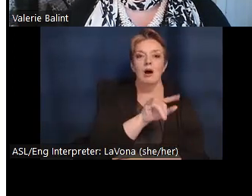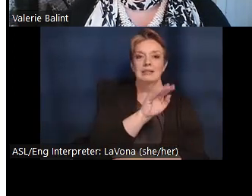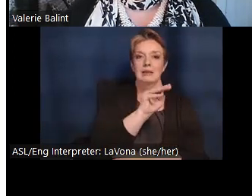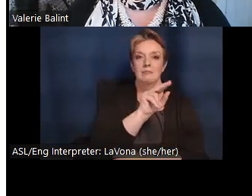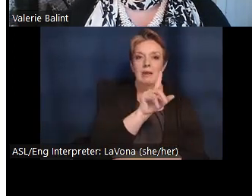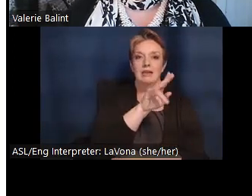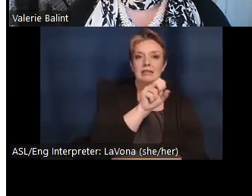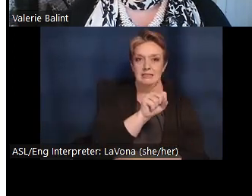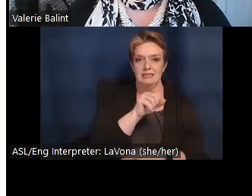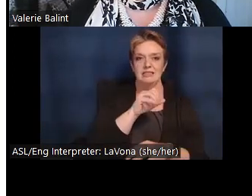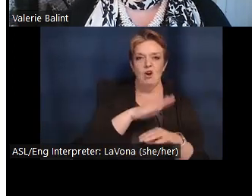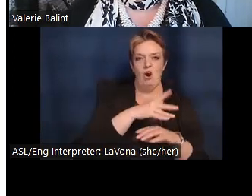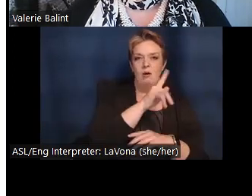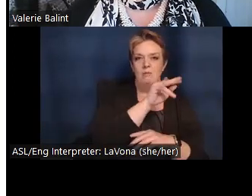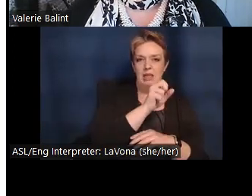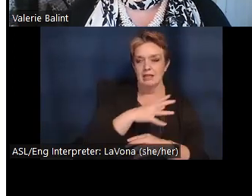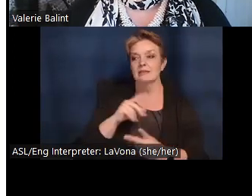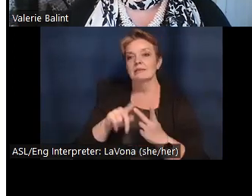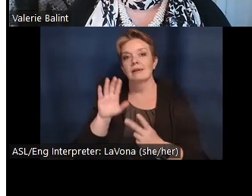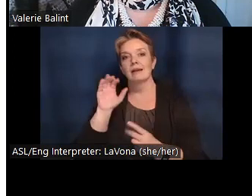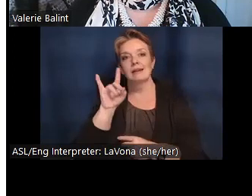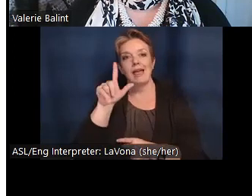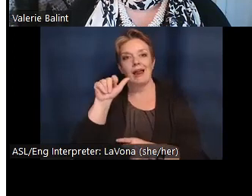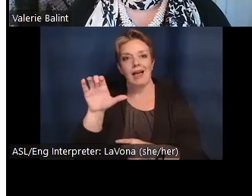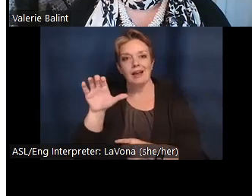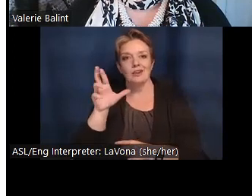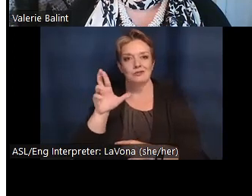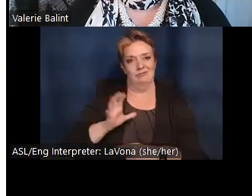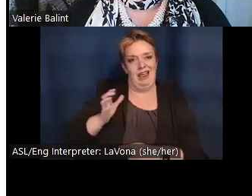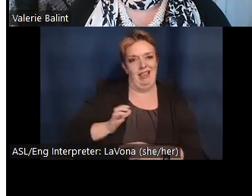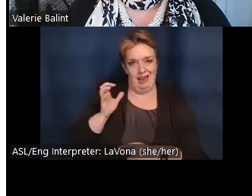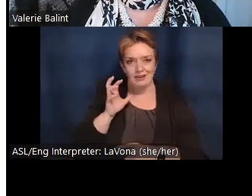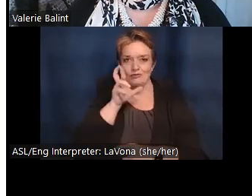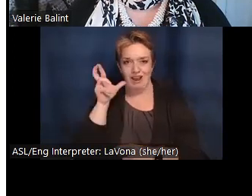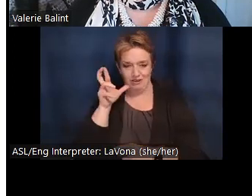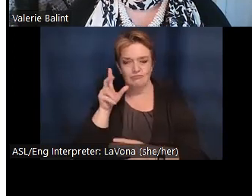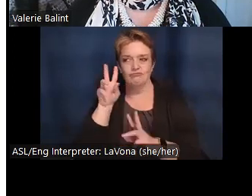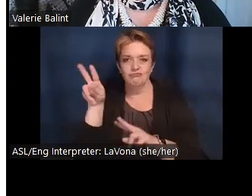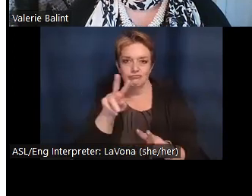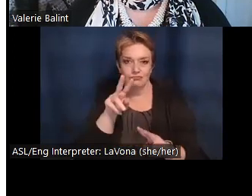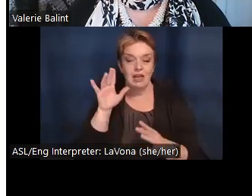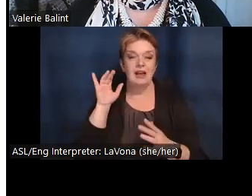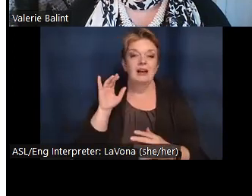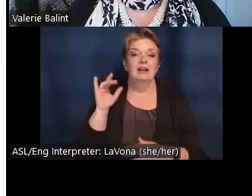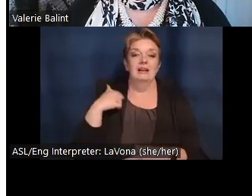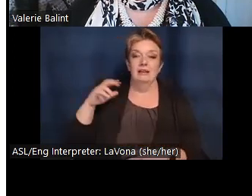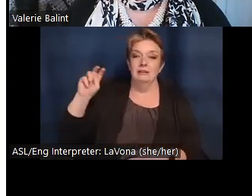So there's a lot to see when you finally cross after this long journey into New Mexico. So before we reach our final destination,